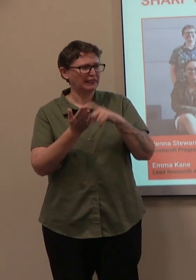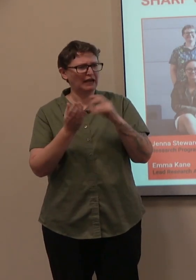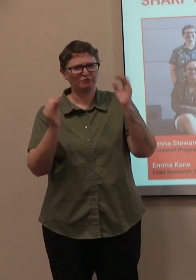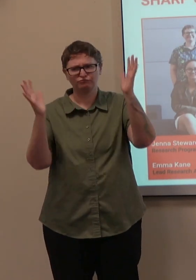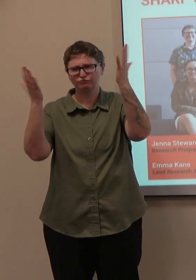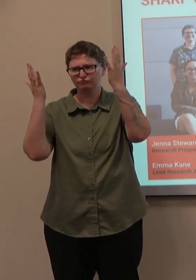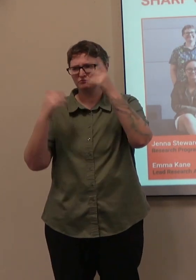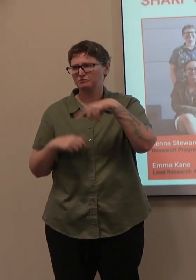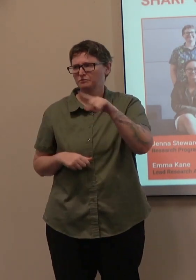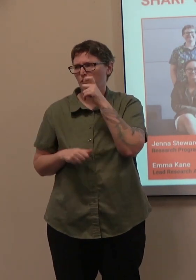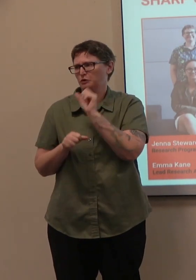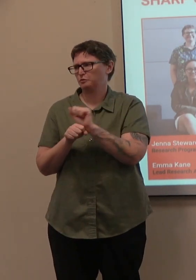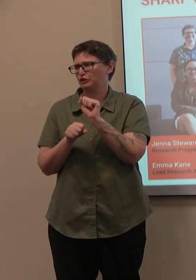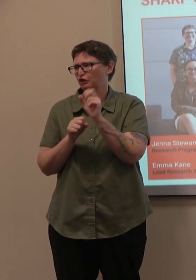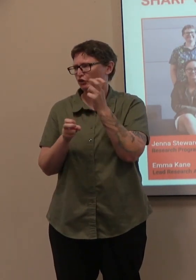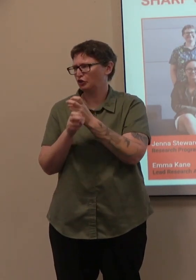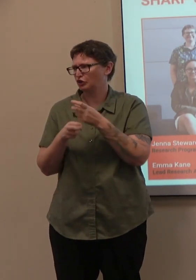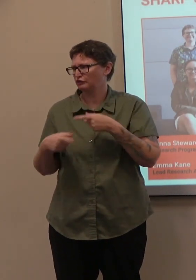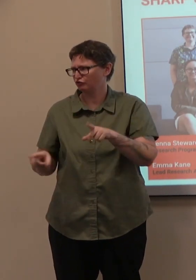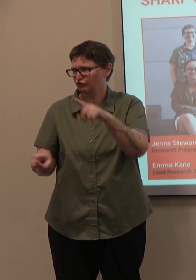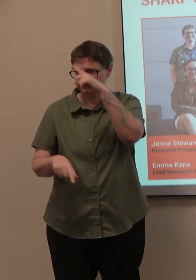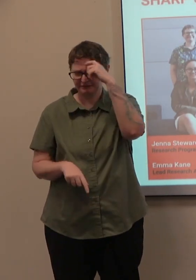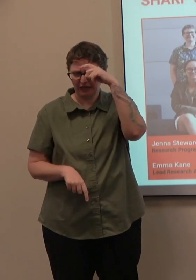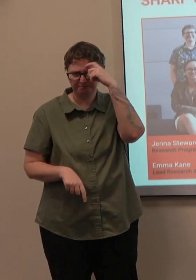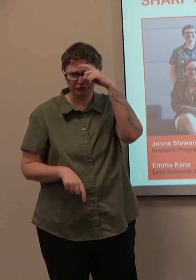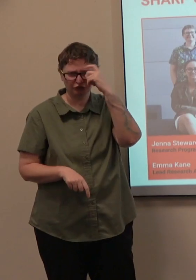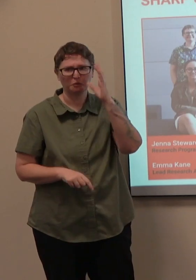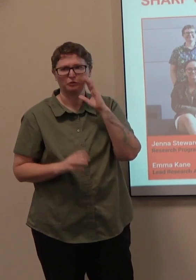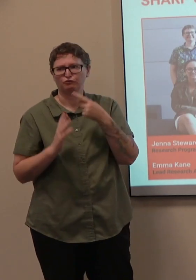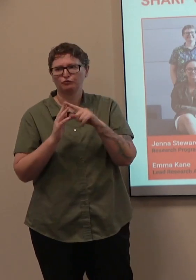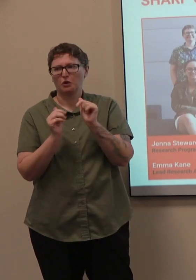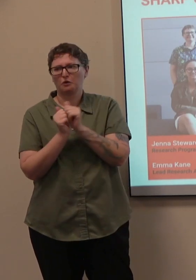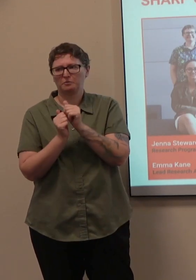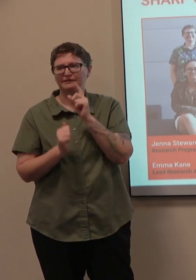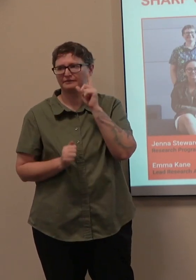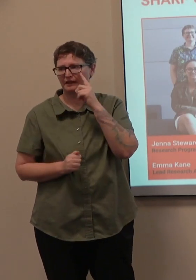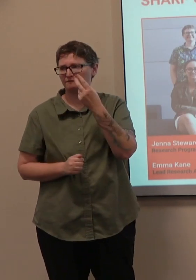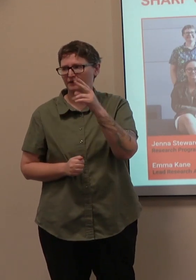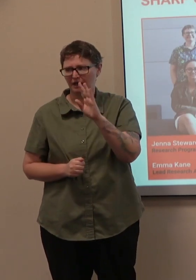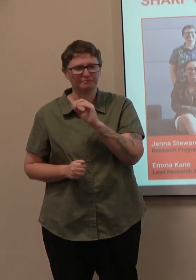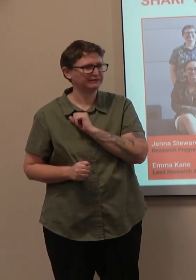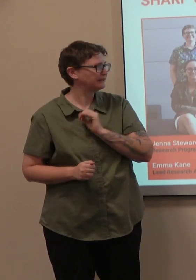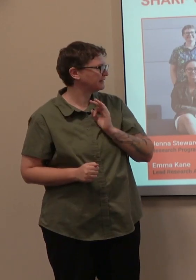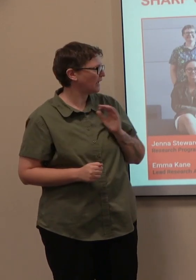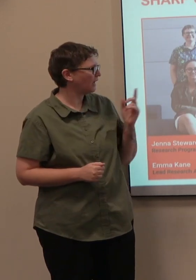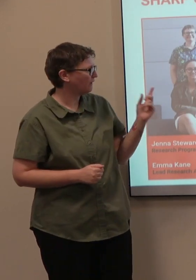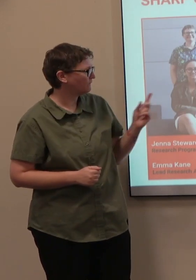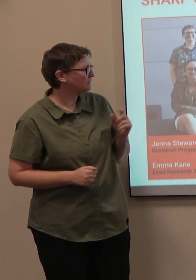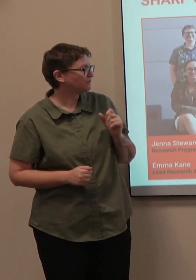And I wanted to recognize and applaud those who work hard during the summer. We're going to start with the DEATH Hub staff.